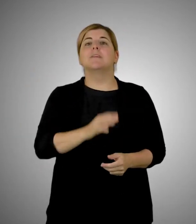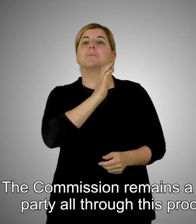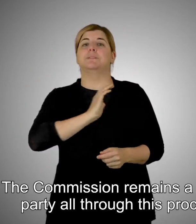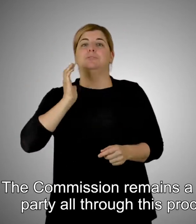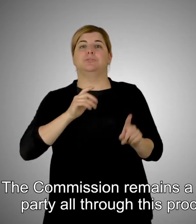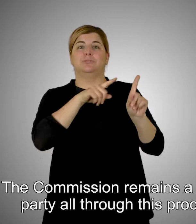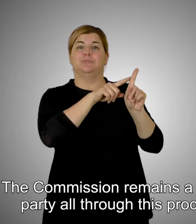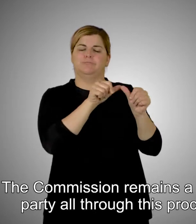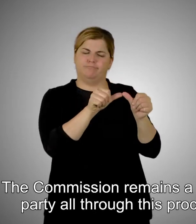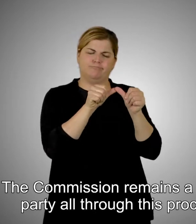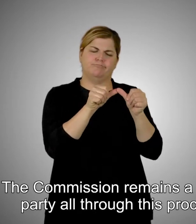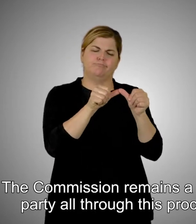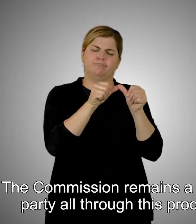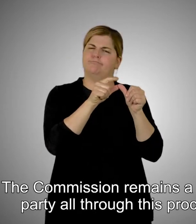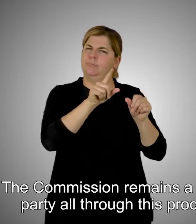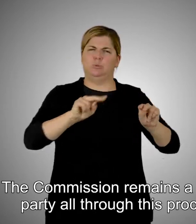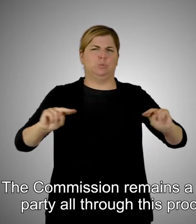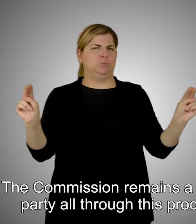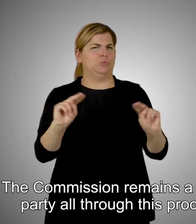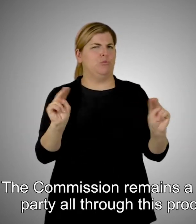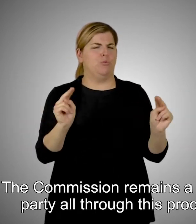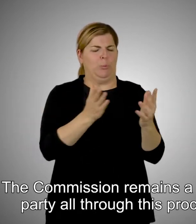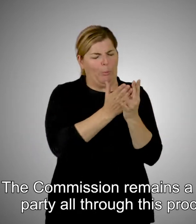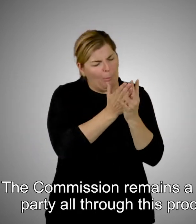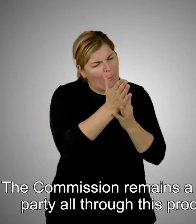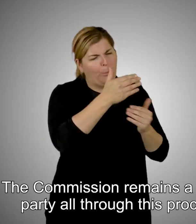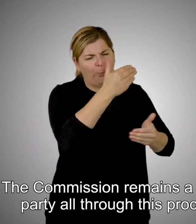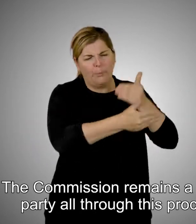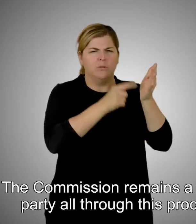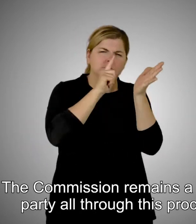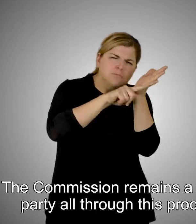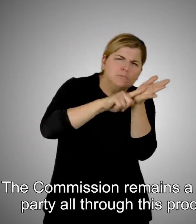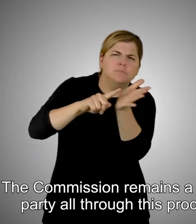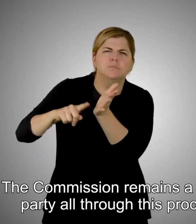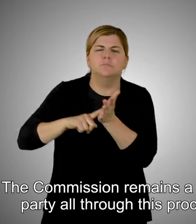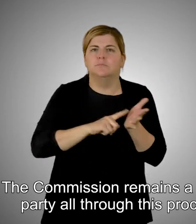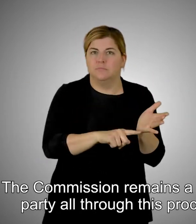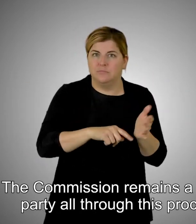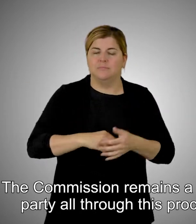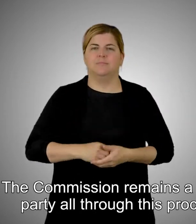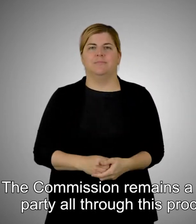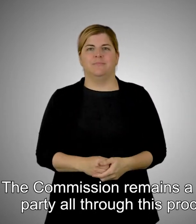The Commission remains a neutral party all through this process.